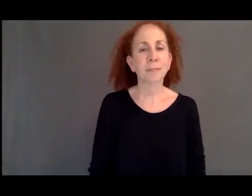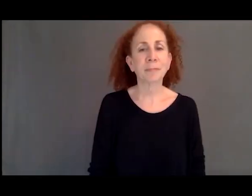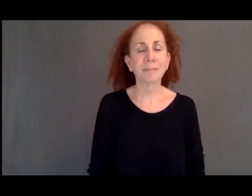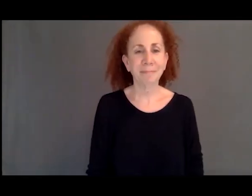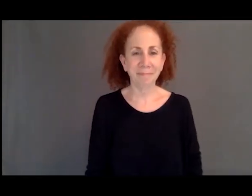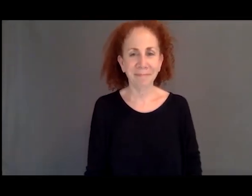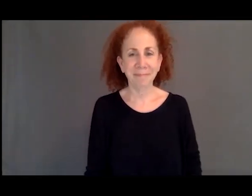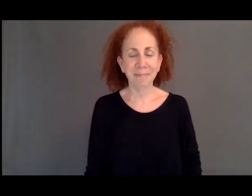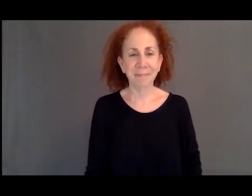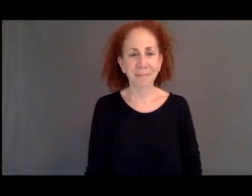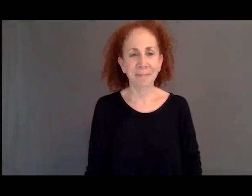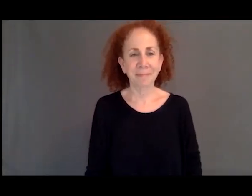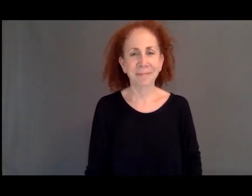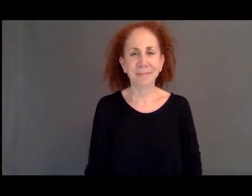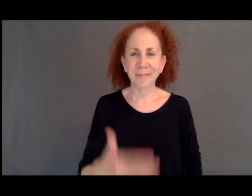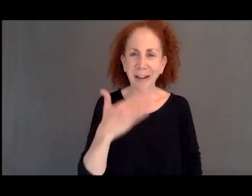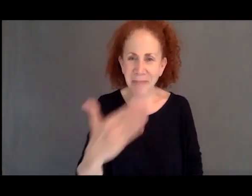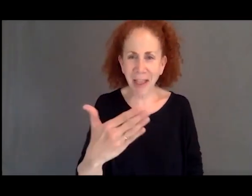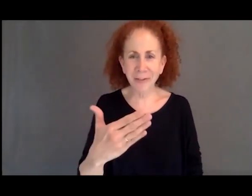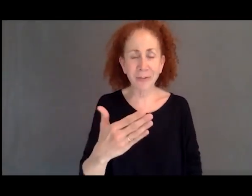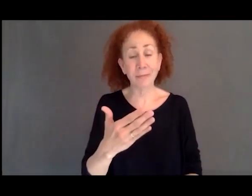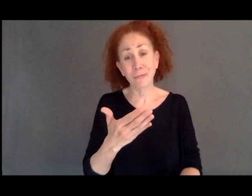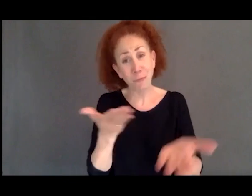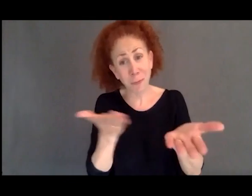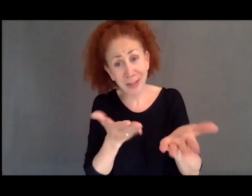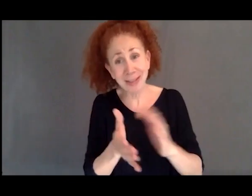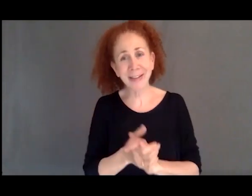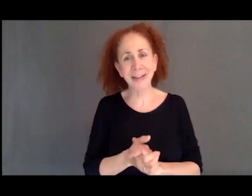Thank you for being here and for how generous